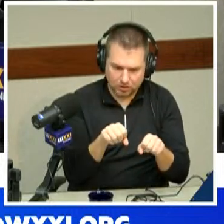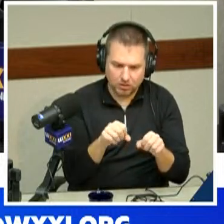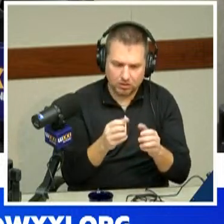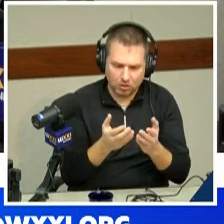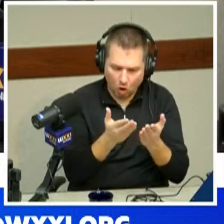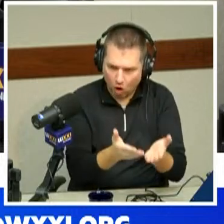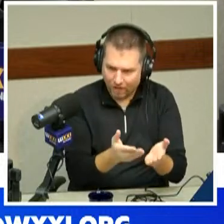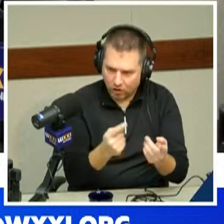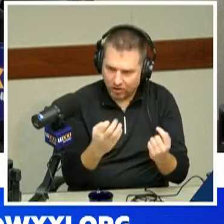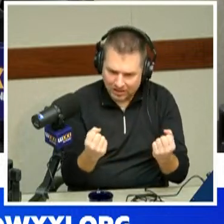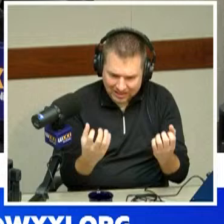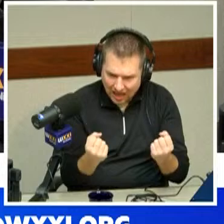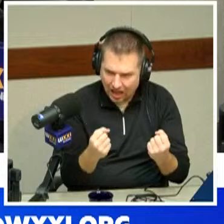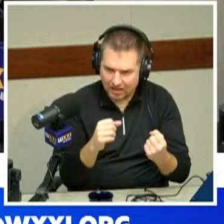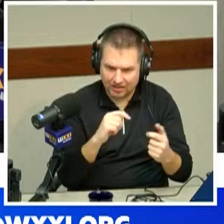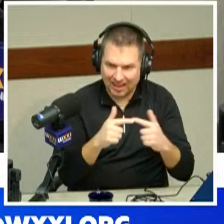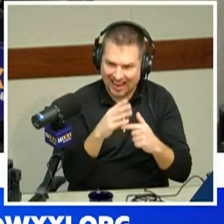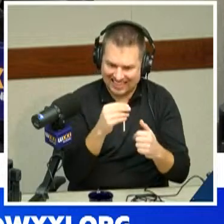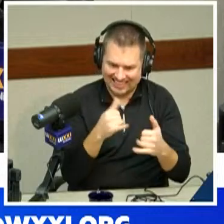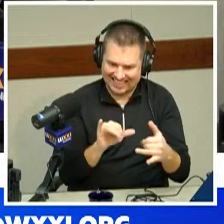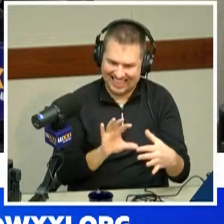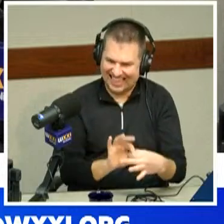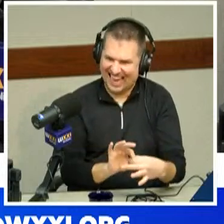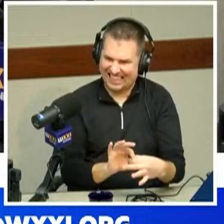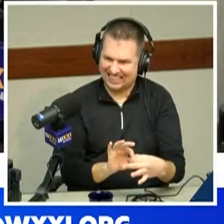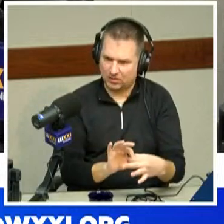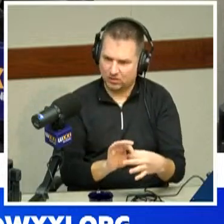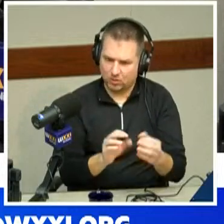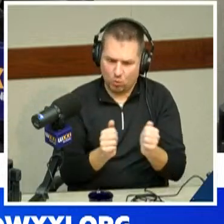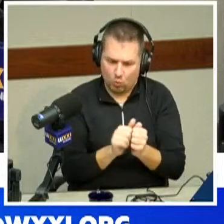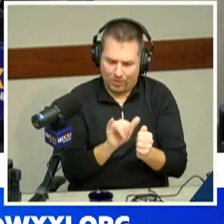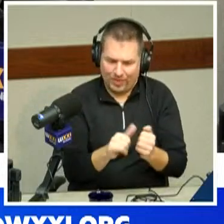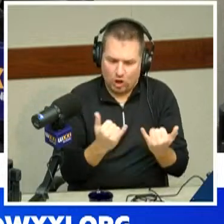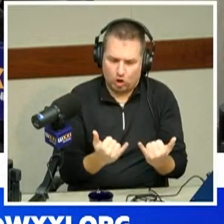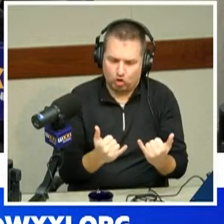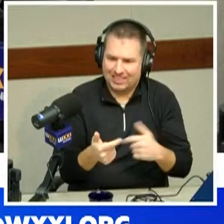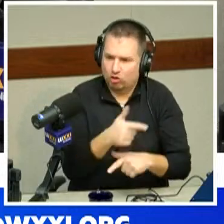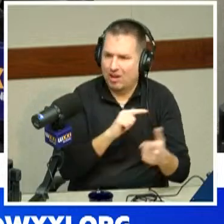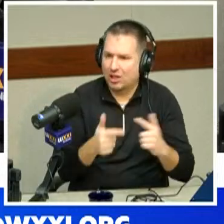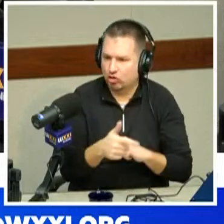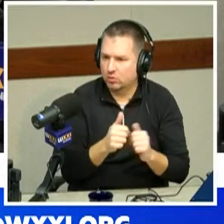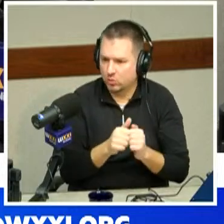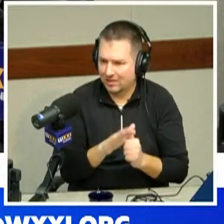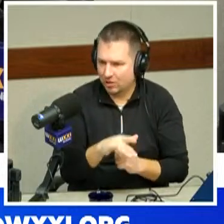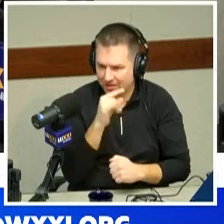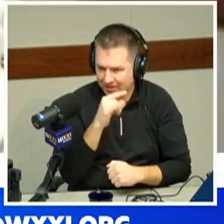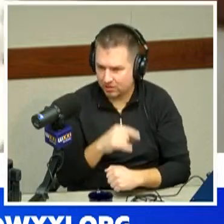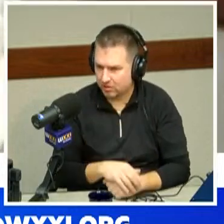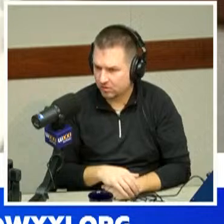still um connected with the current interaction that they have with their kid that's great and so